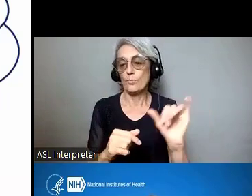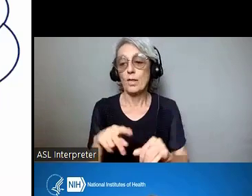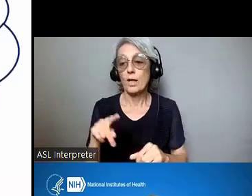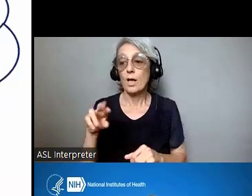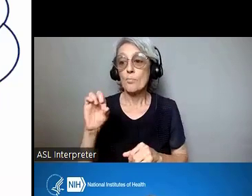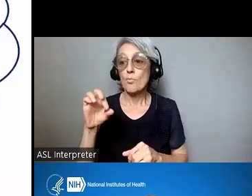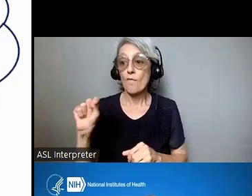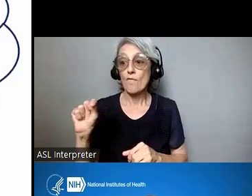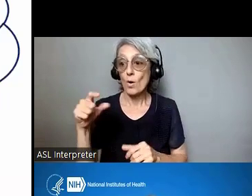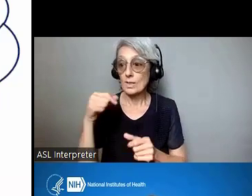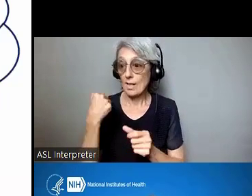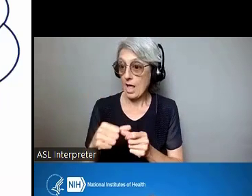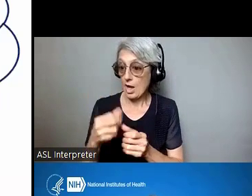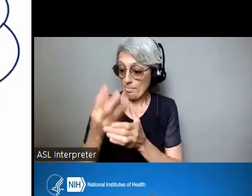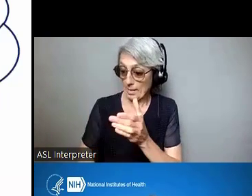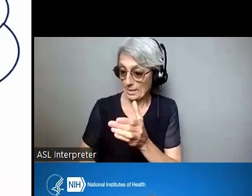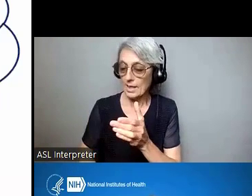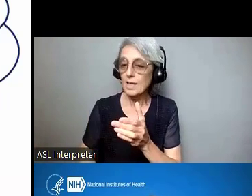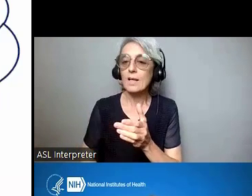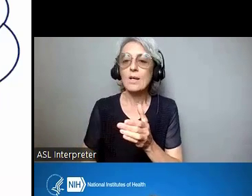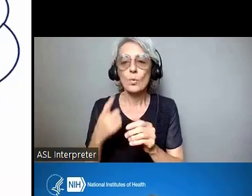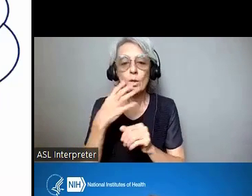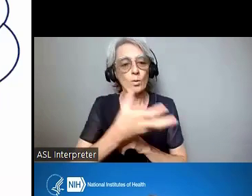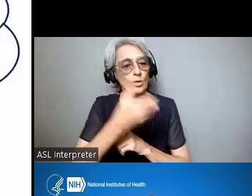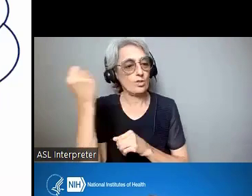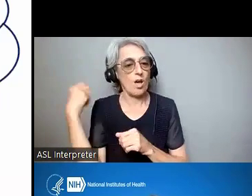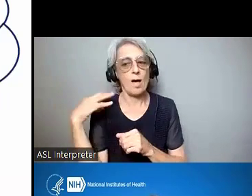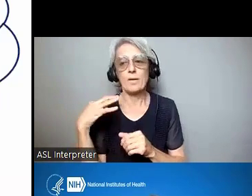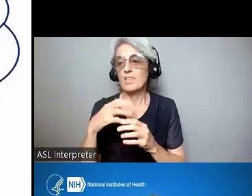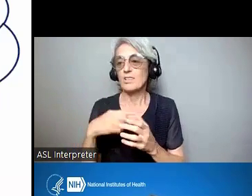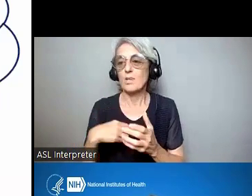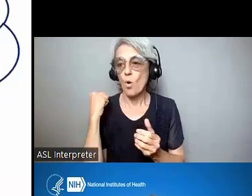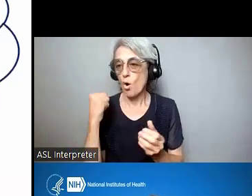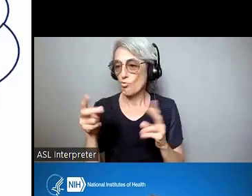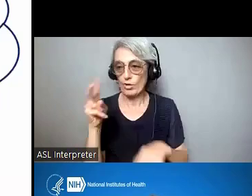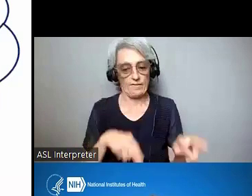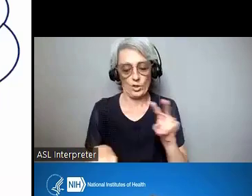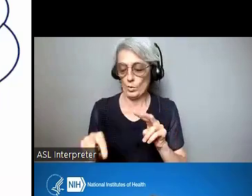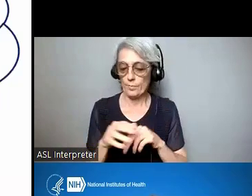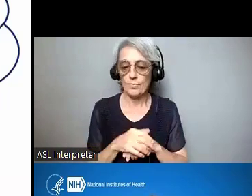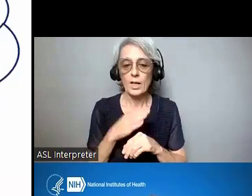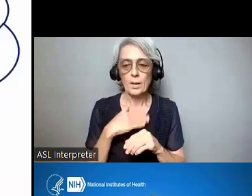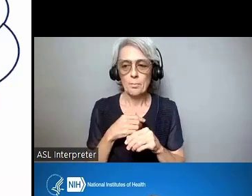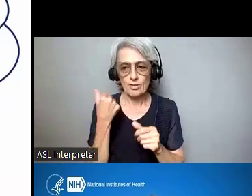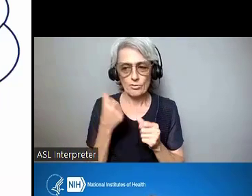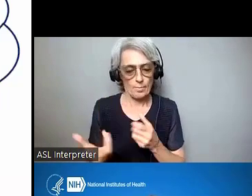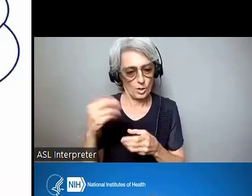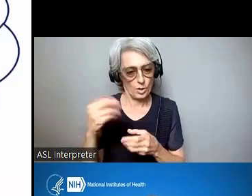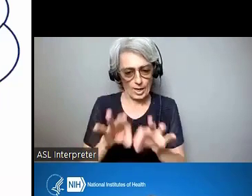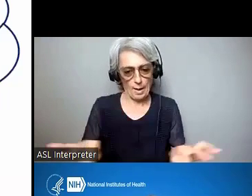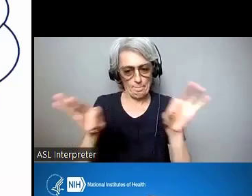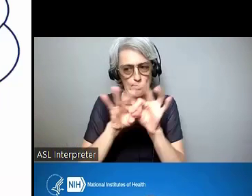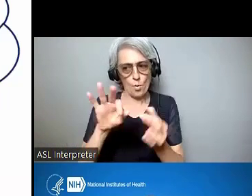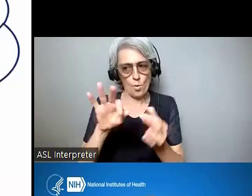the application will be withdrawn without review. So, please remember to include this important document that verifies institution eligibility.